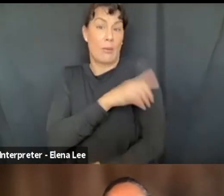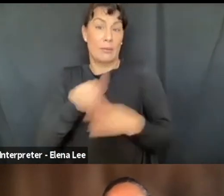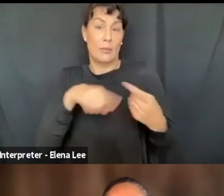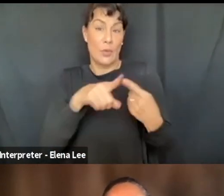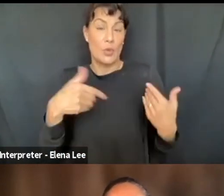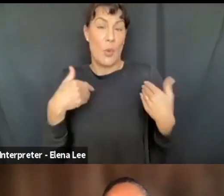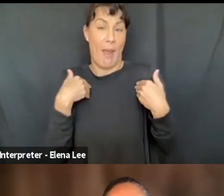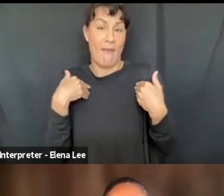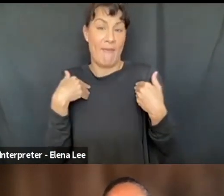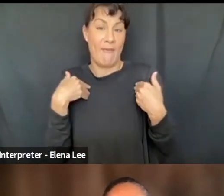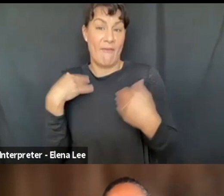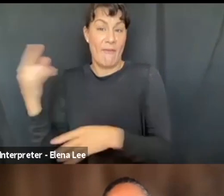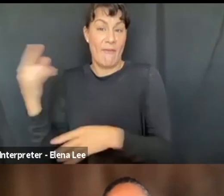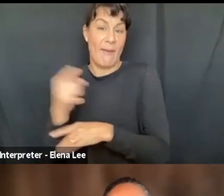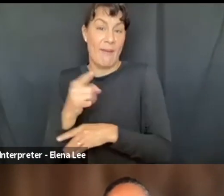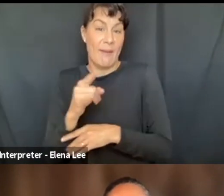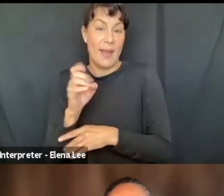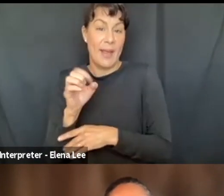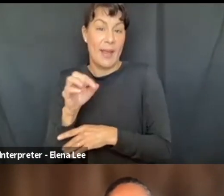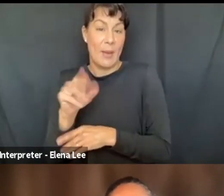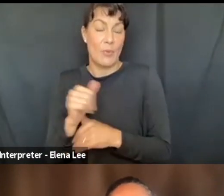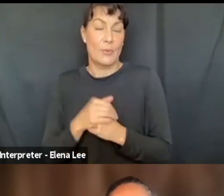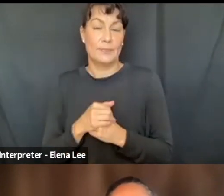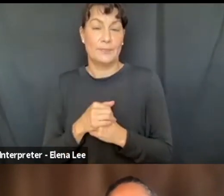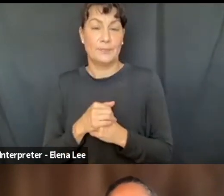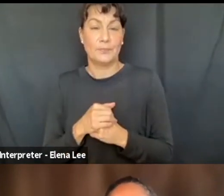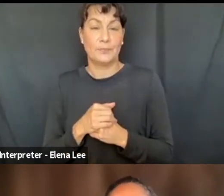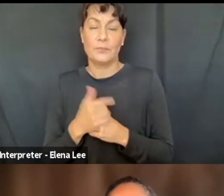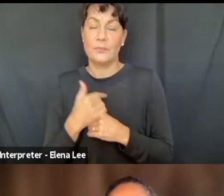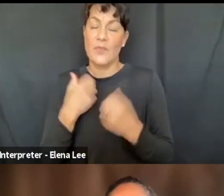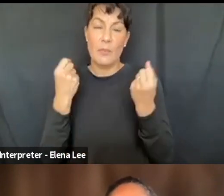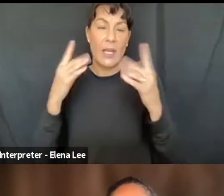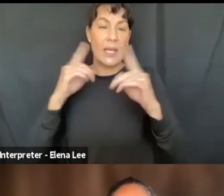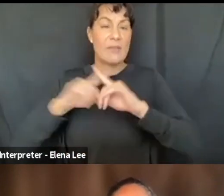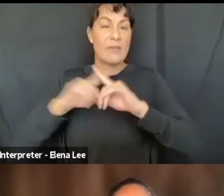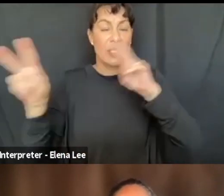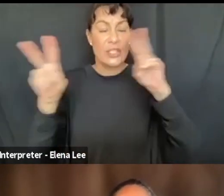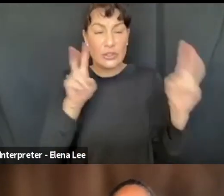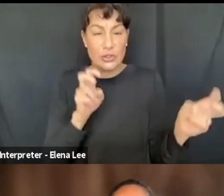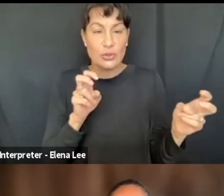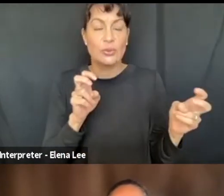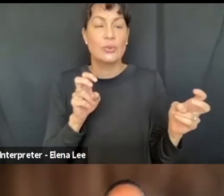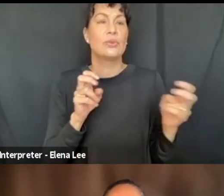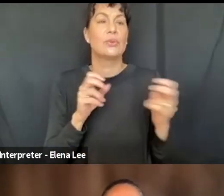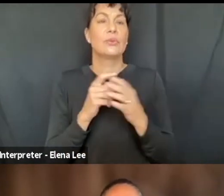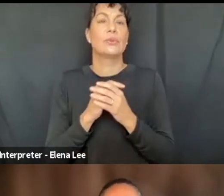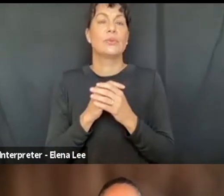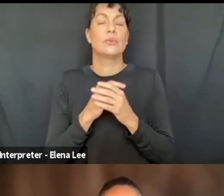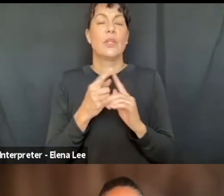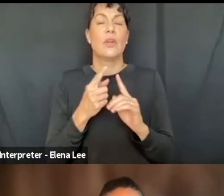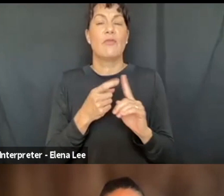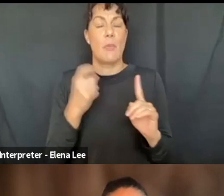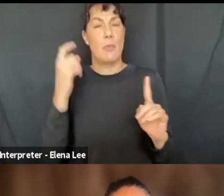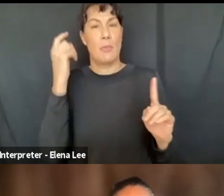And so, there are all of these issues that come out of just thinking about how we treat each other,